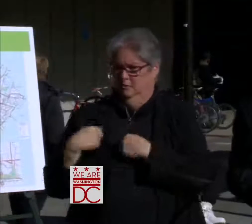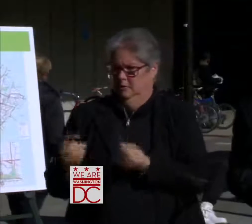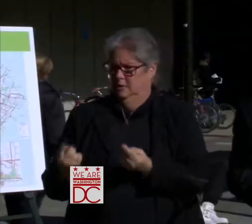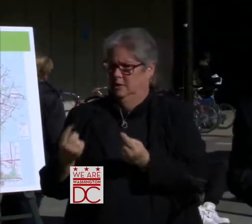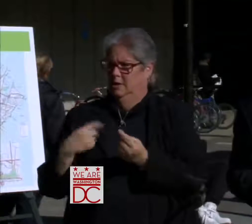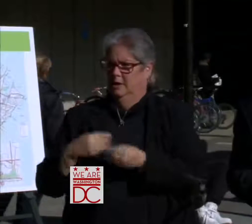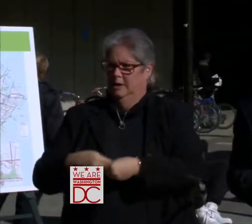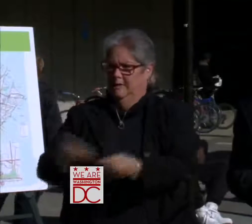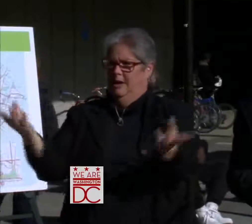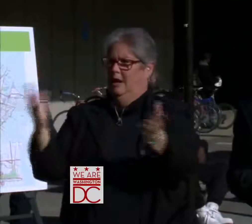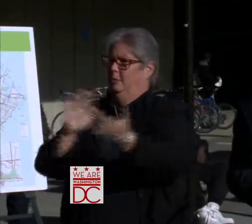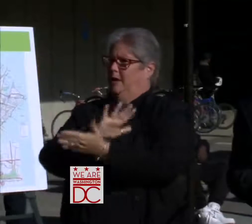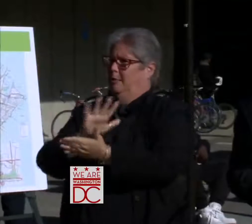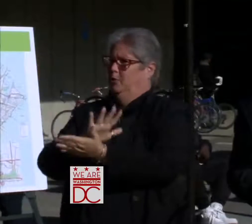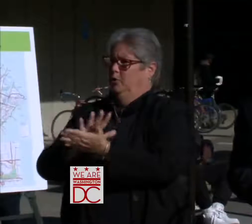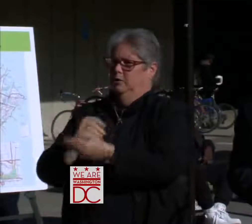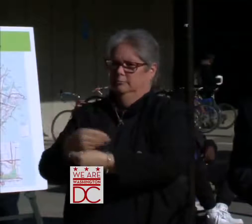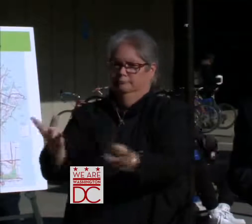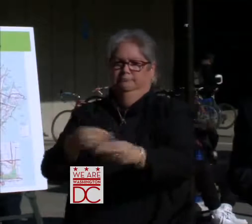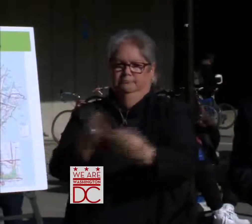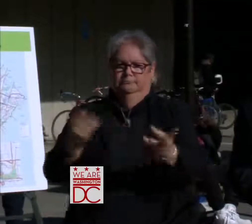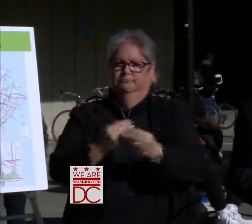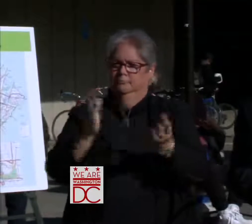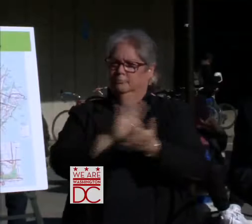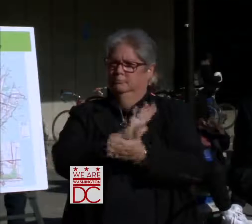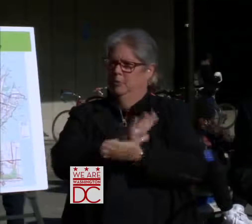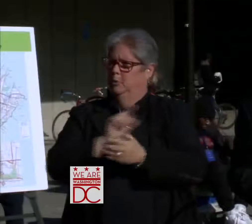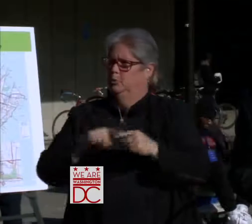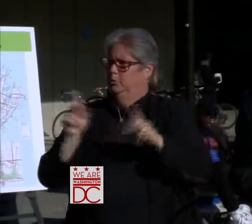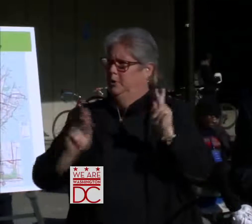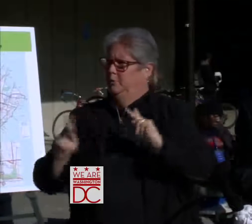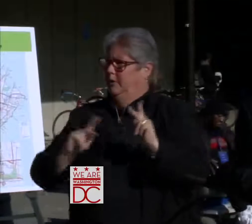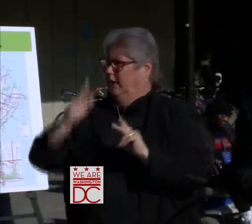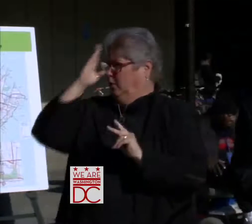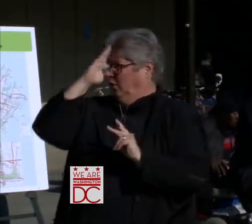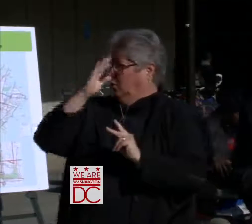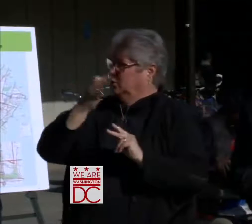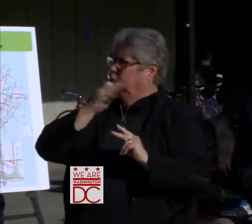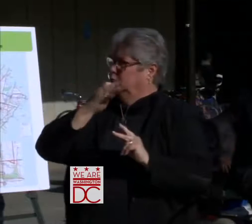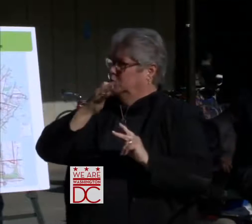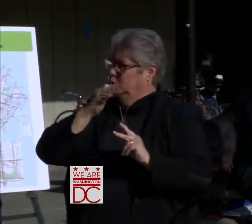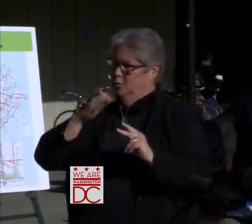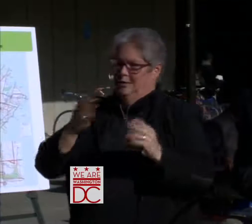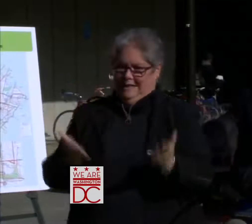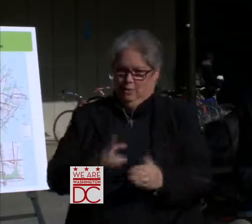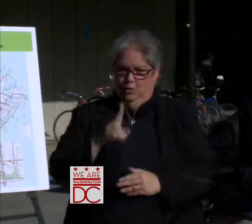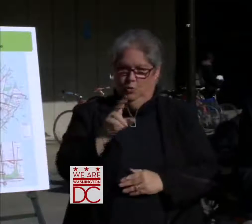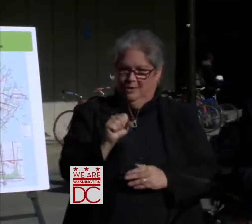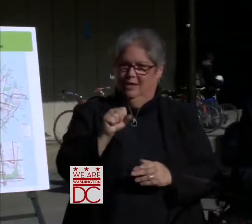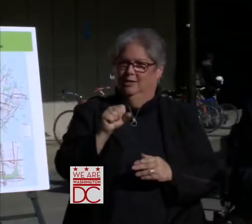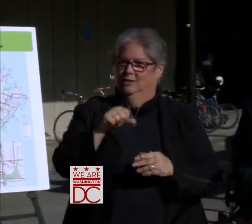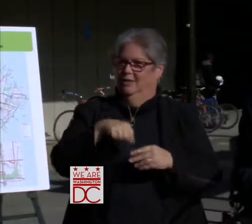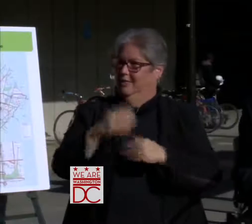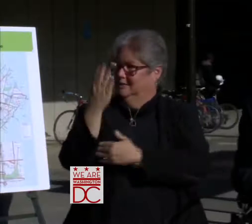LEAFLETS TO THE ACTUAL USERS DURING PEAK PERIOD SO THEY KNOW THAT IT IS COMING. THEY WERE HERE AT UNION STATION THIS MORNING SO WE WILL CONTINUE